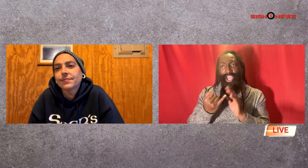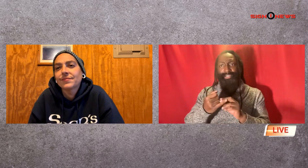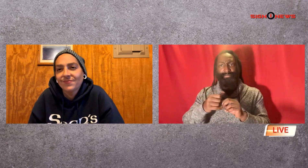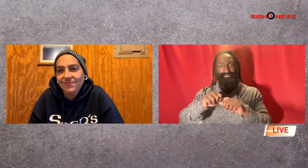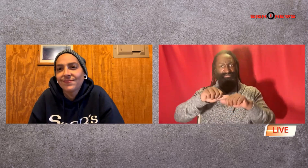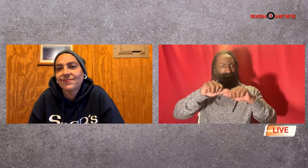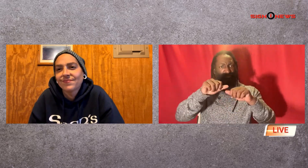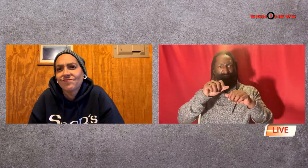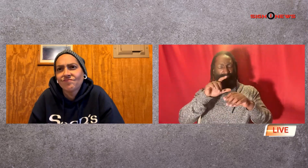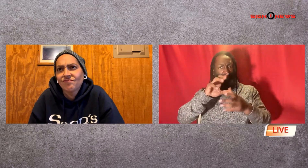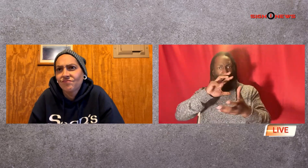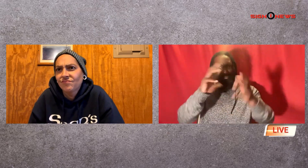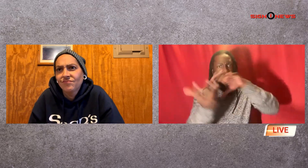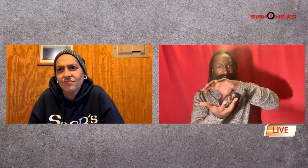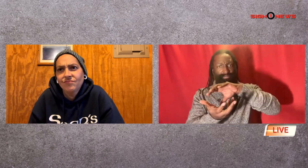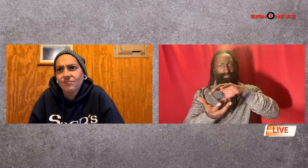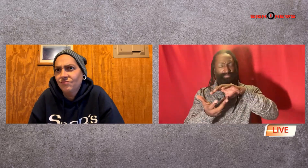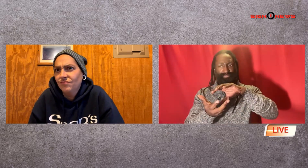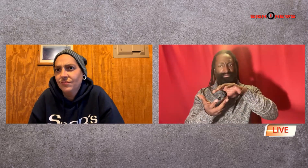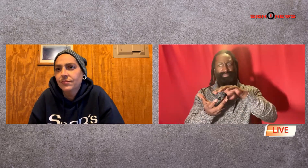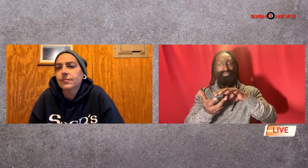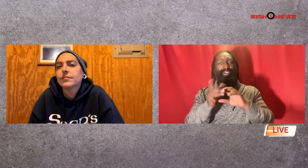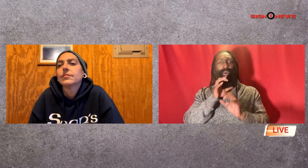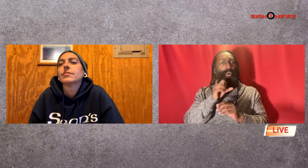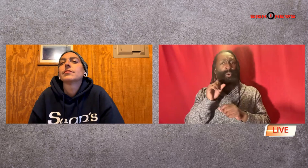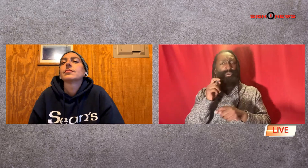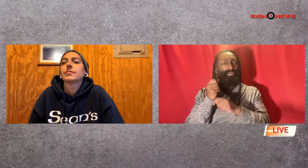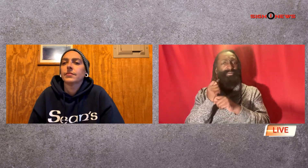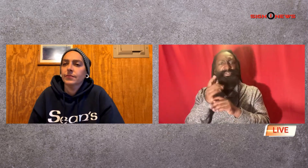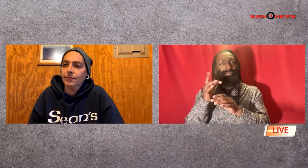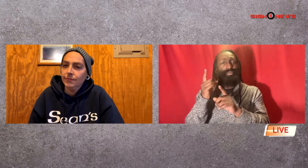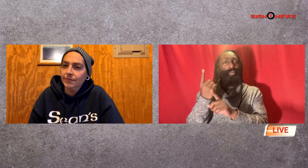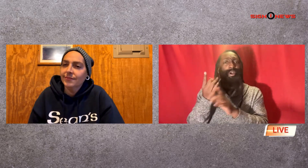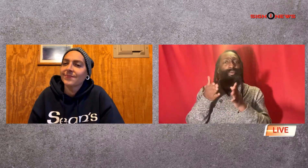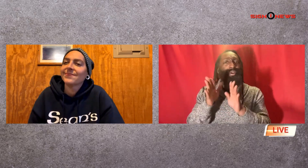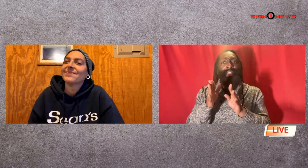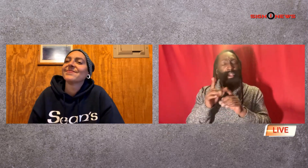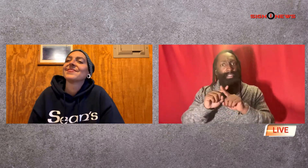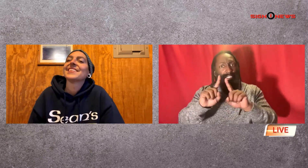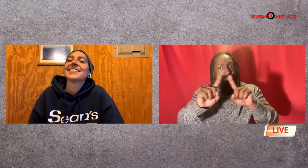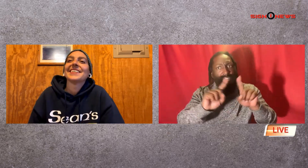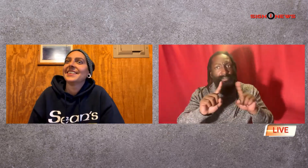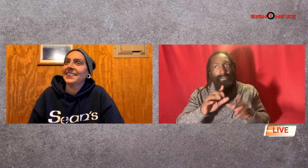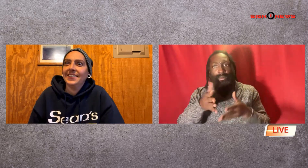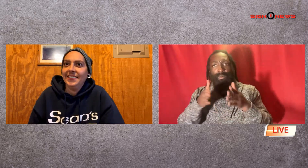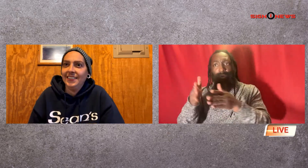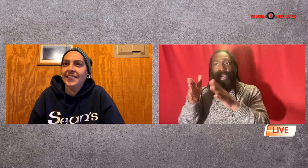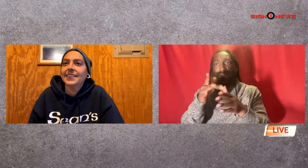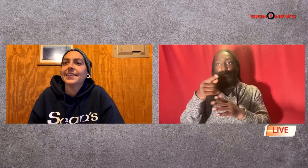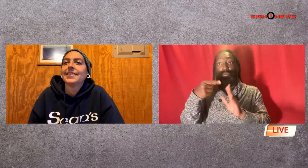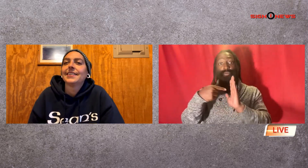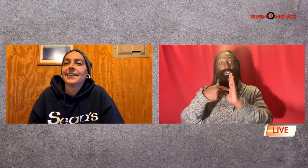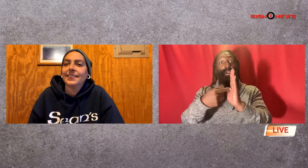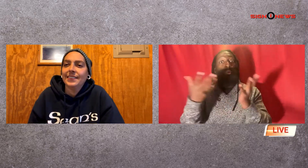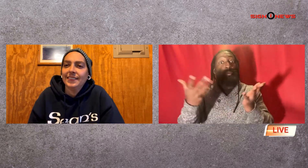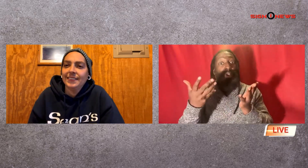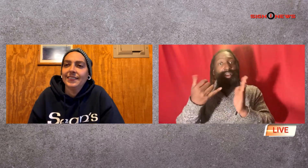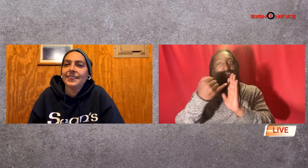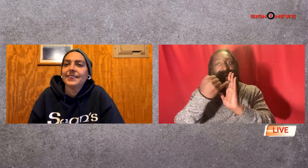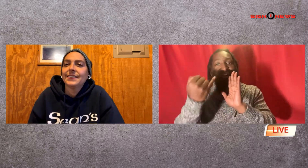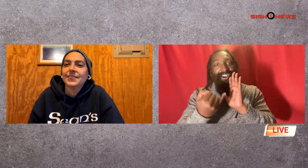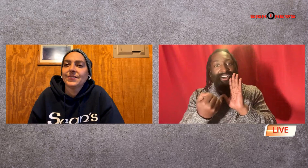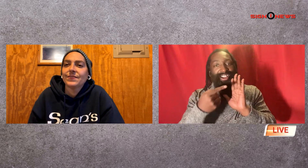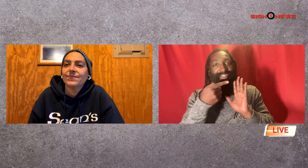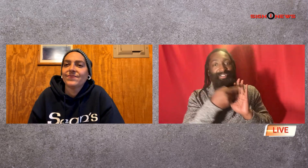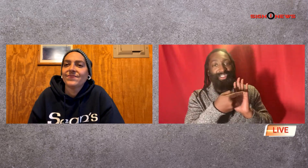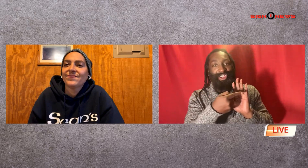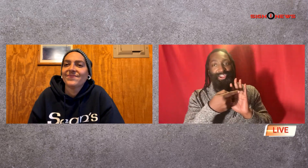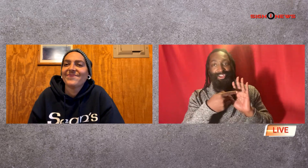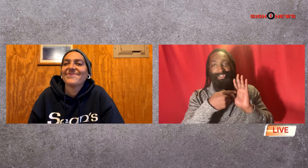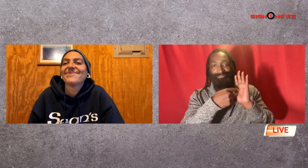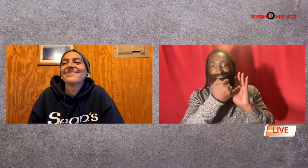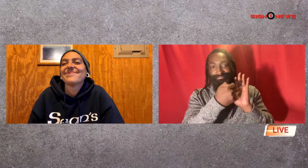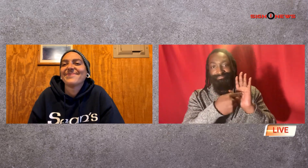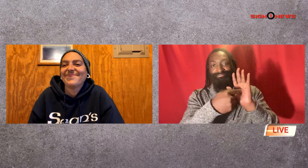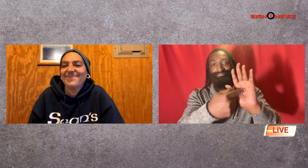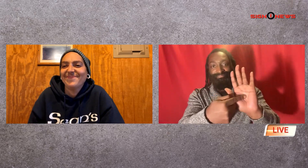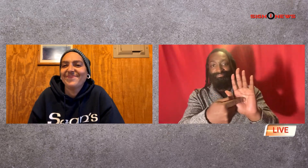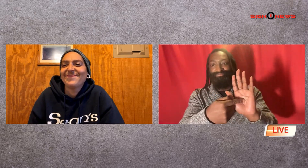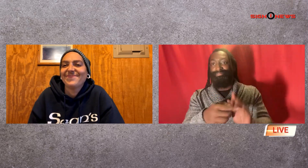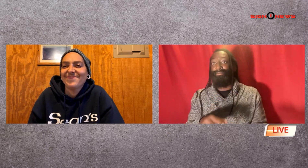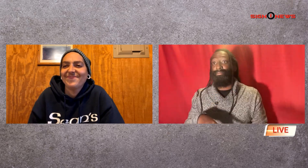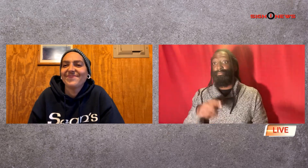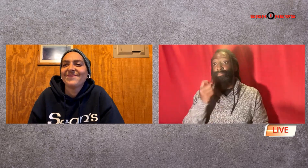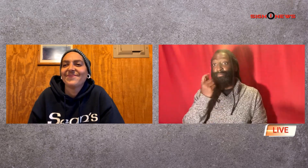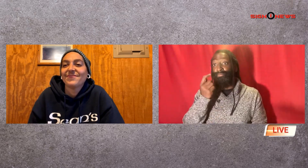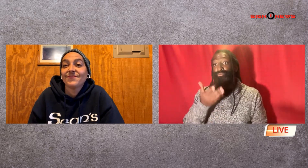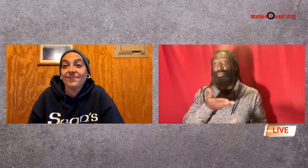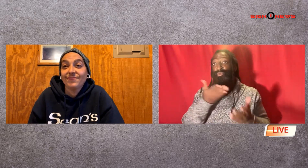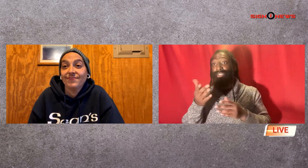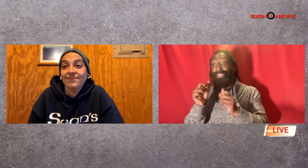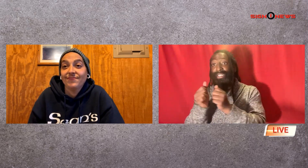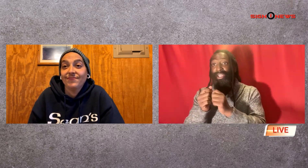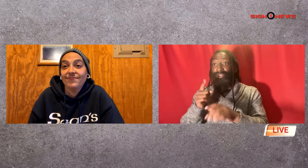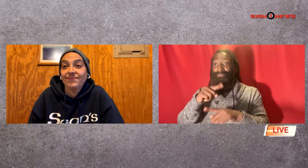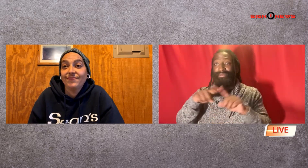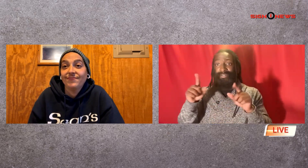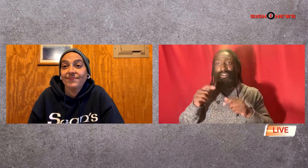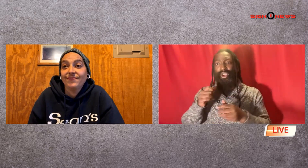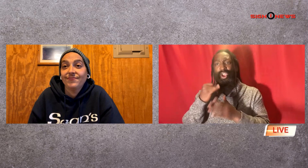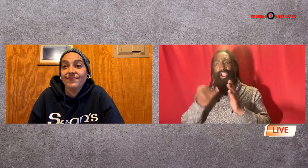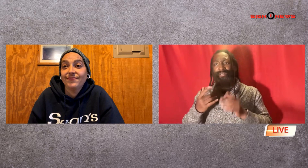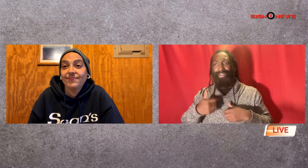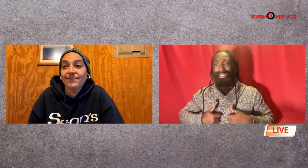and disability artists don't just have one way it represents their art we bring together